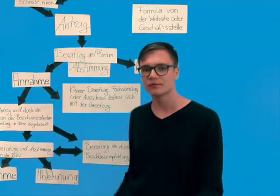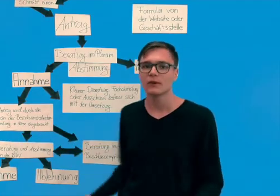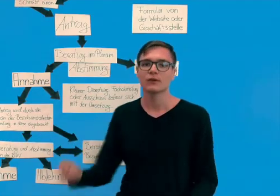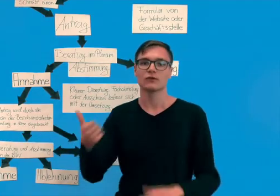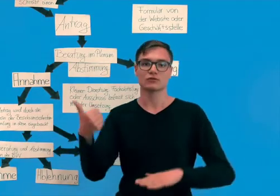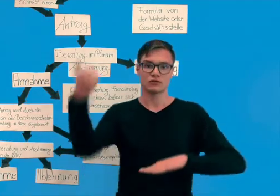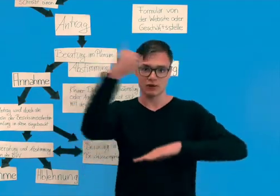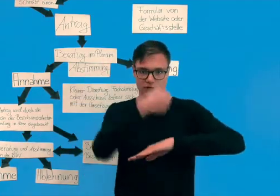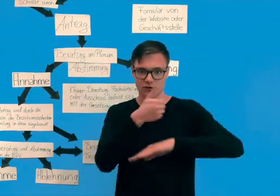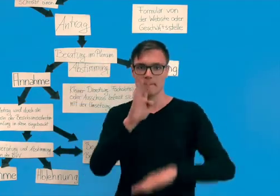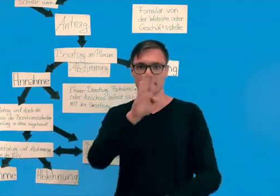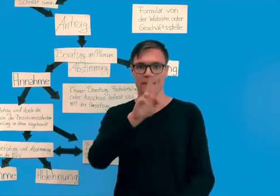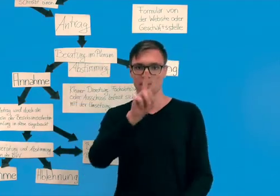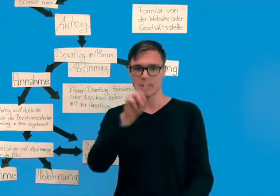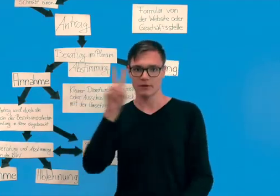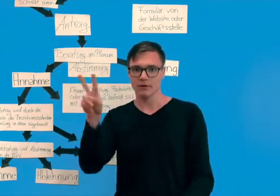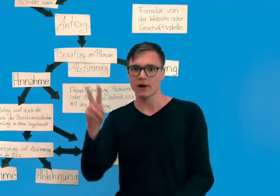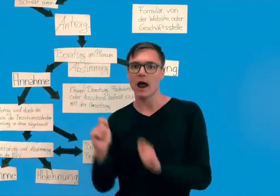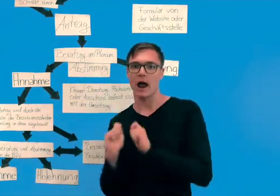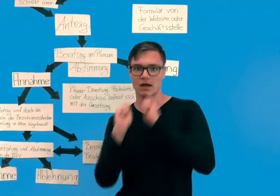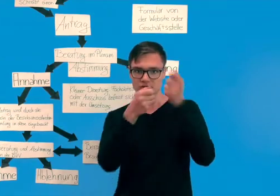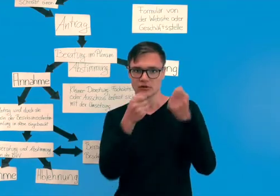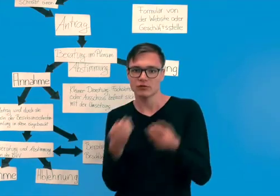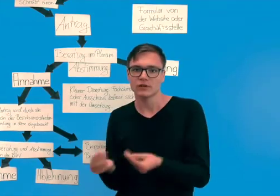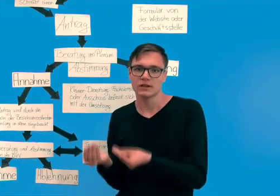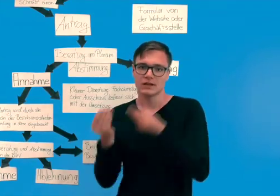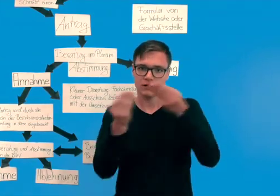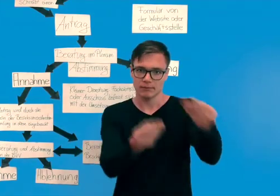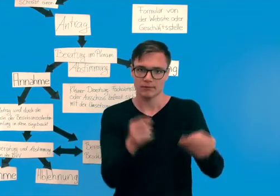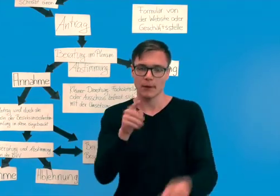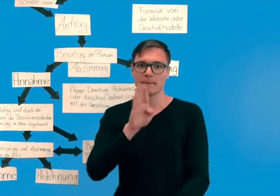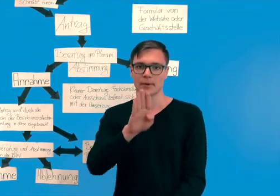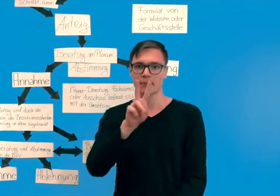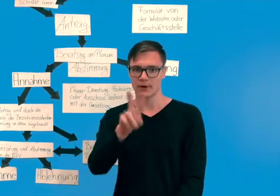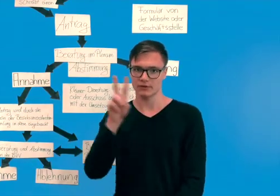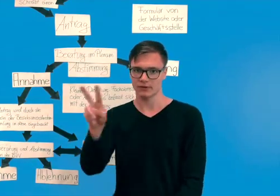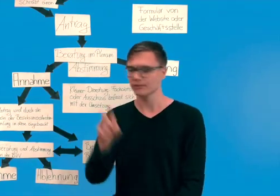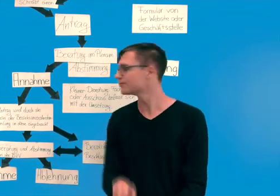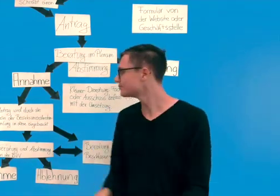Or the application is passed to the district assembly by the head of the department.